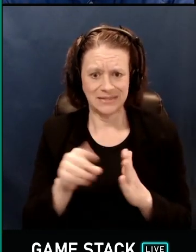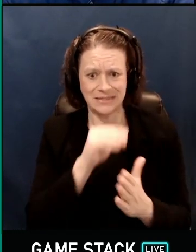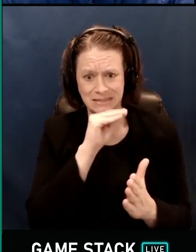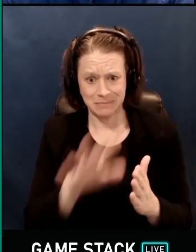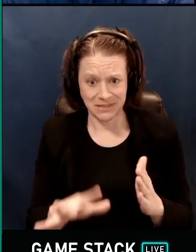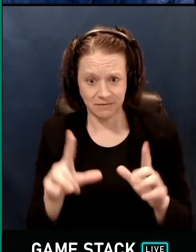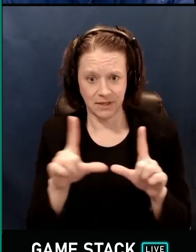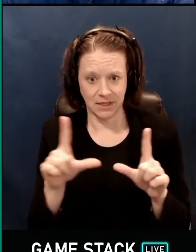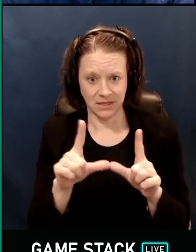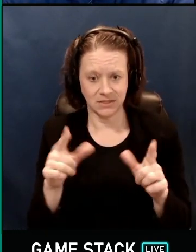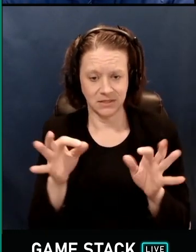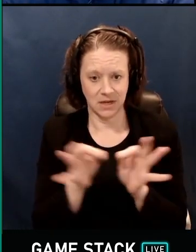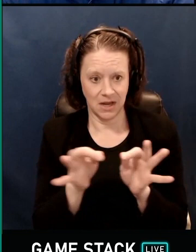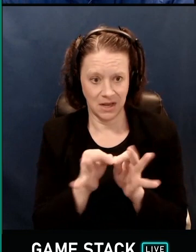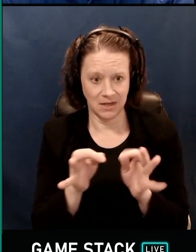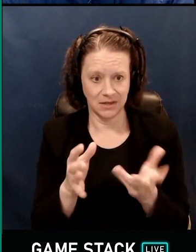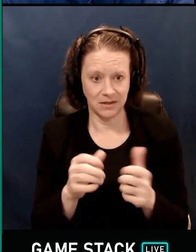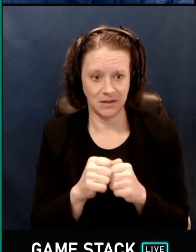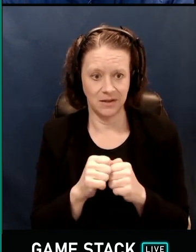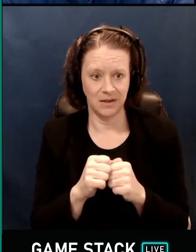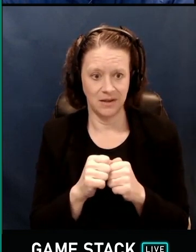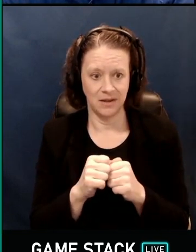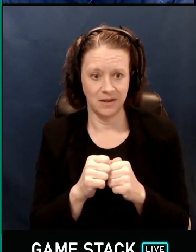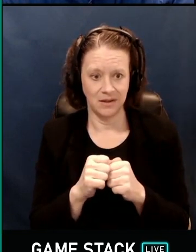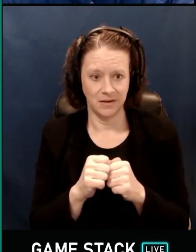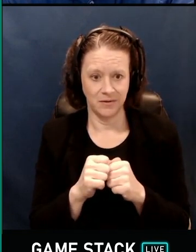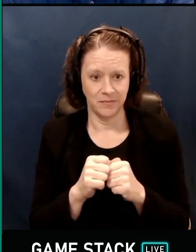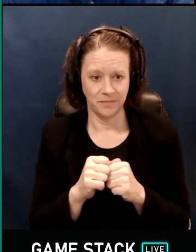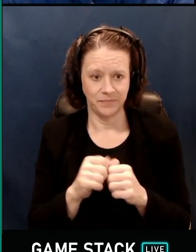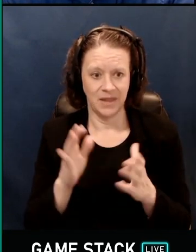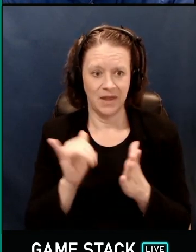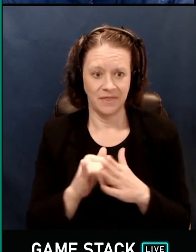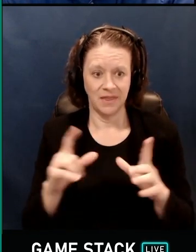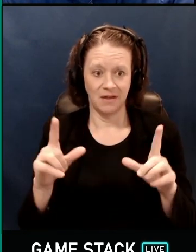The full license must be purchased per build machine.